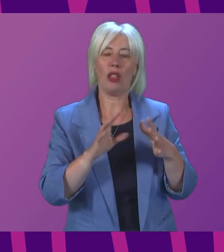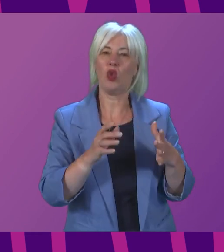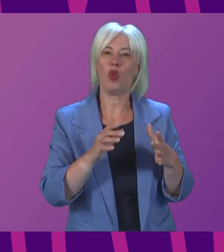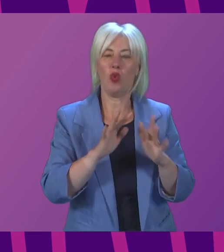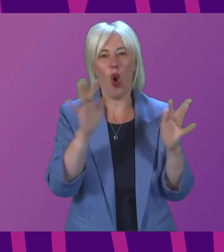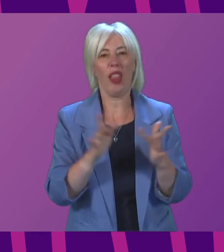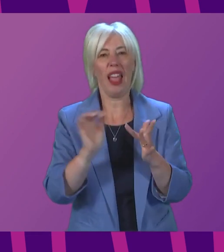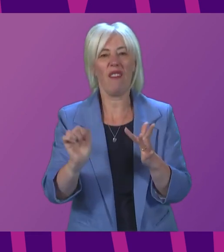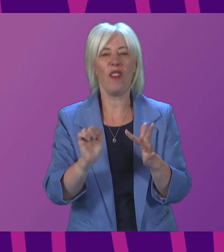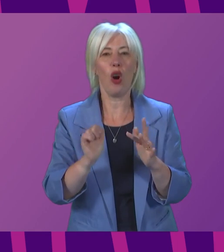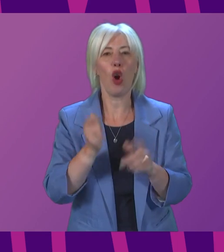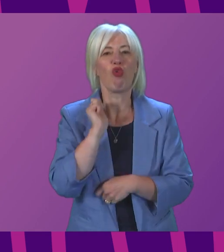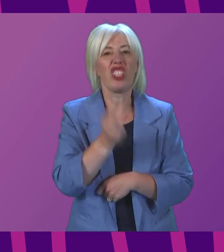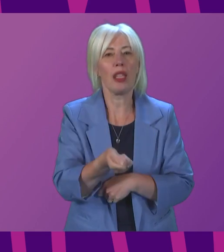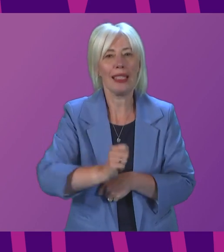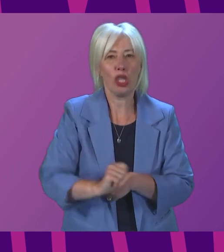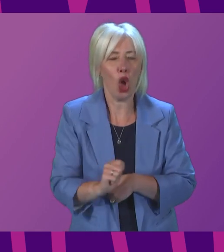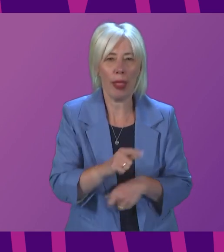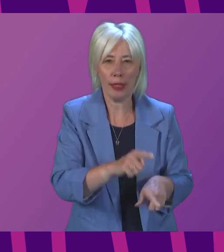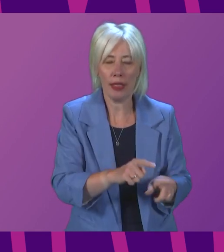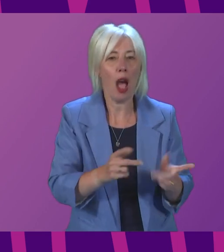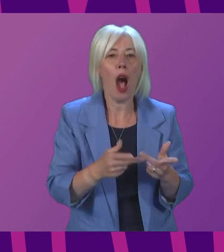I understand that that has not been the case in other boards, which have confirmed continuing